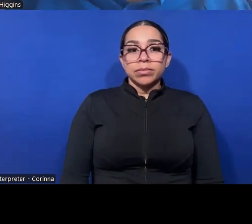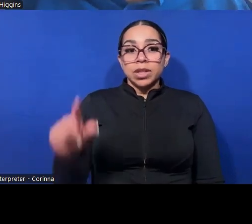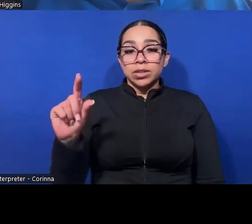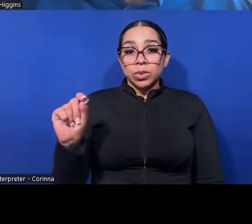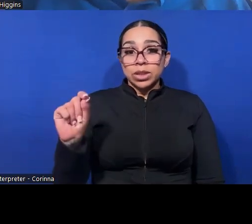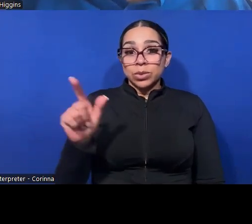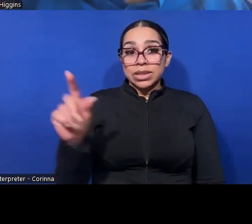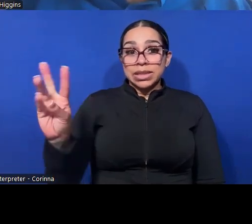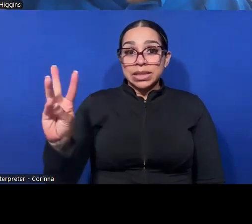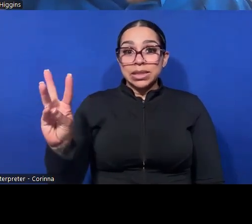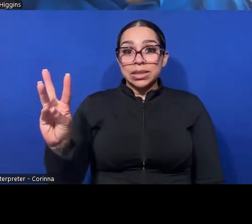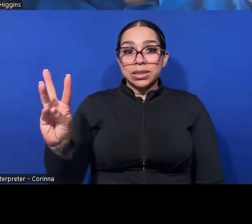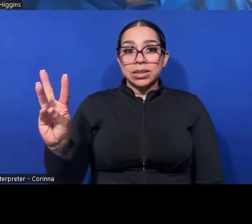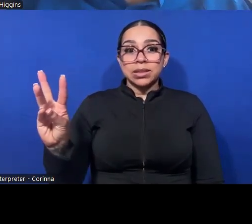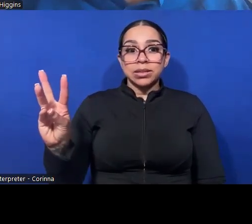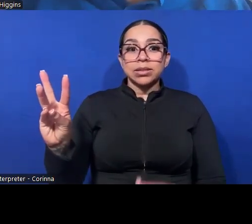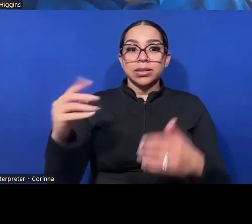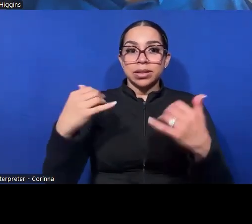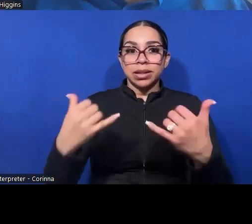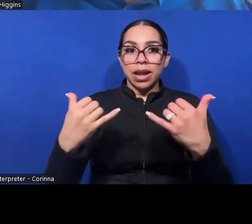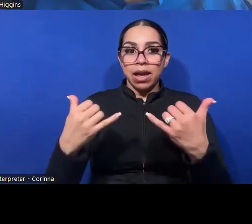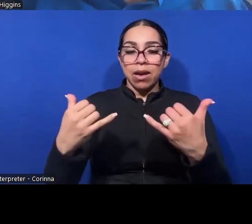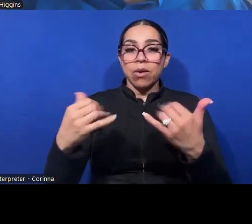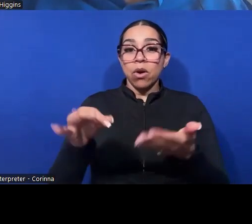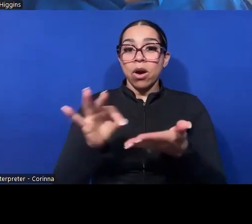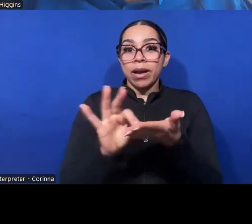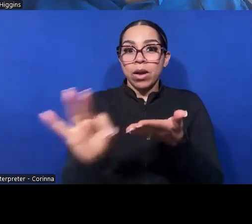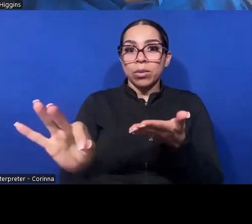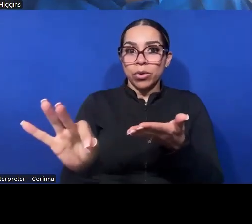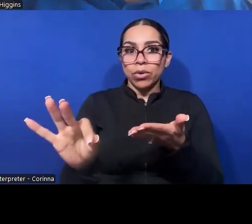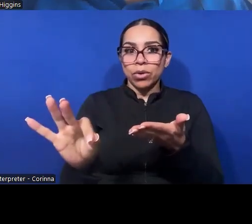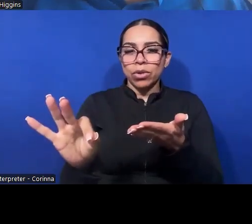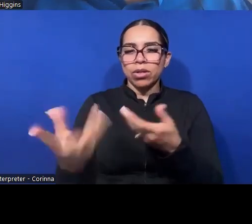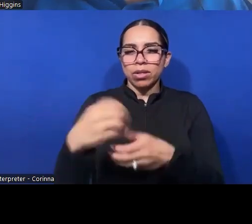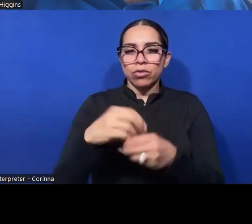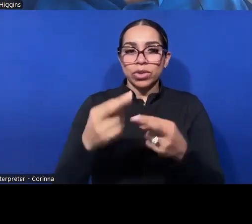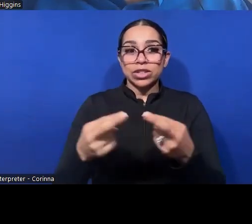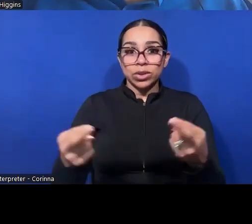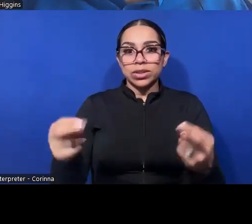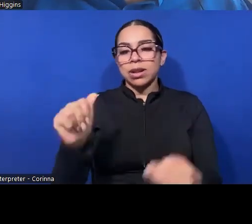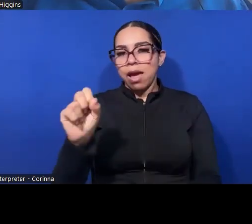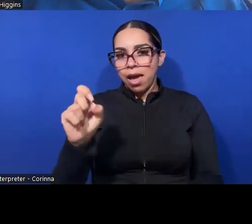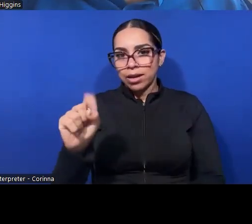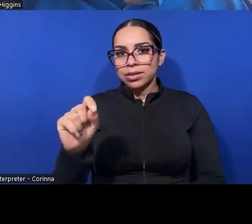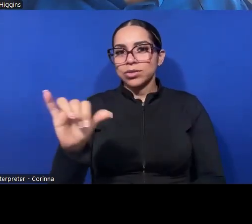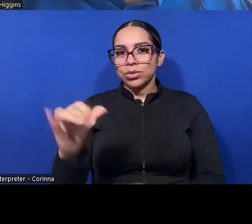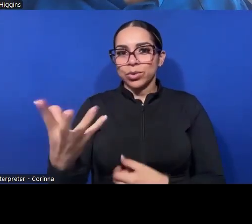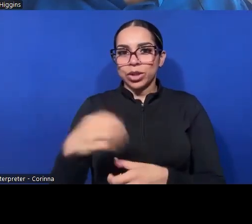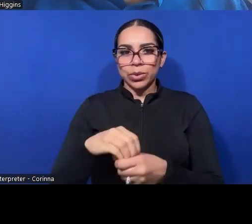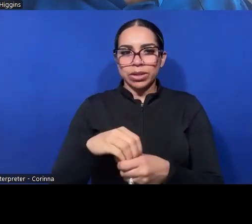are also counted. And here's a link to what those, resource limits are.